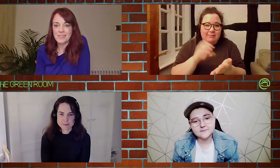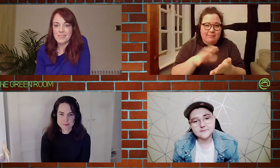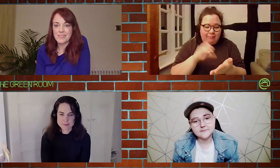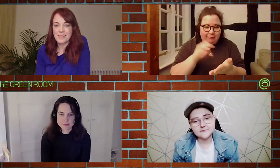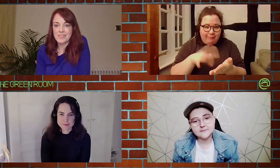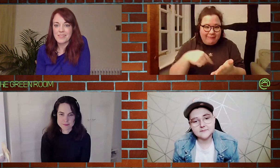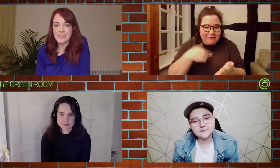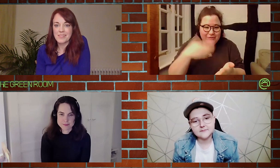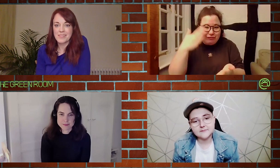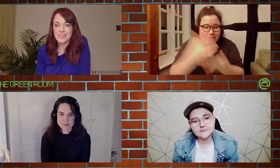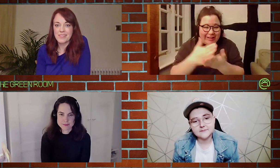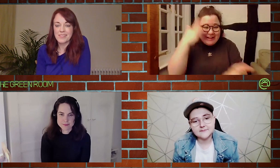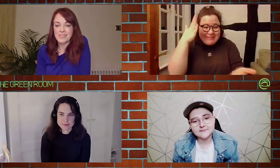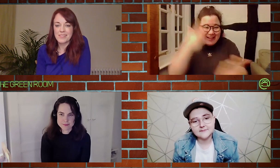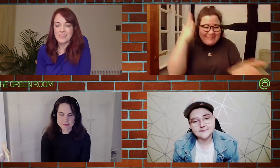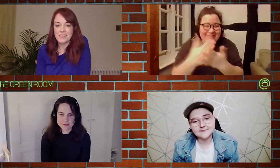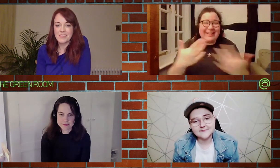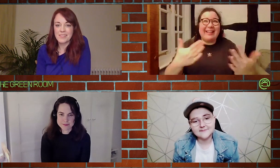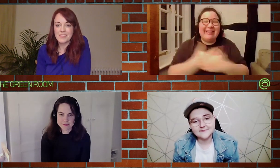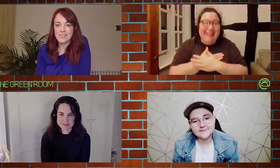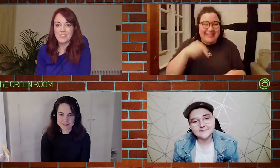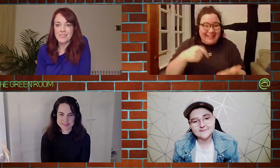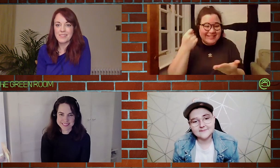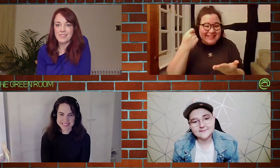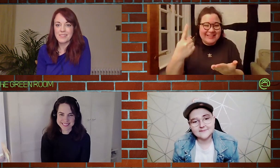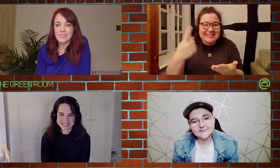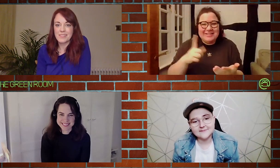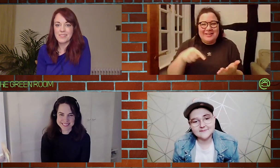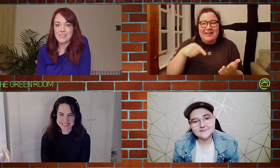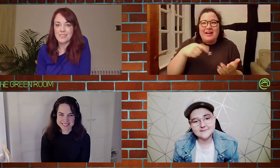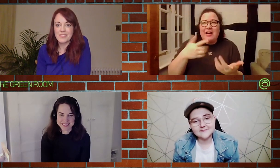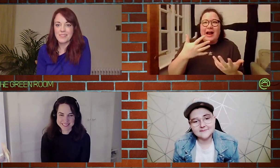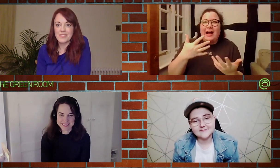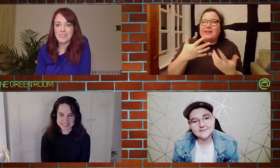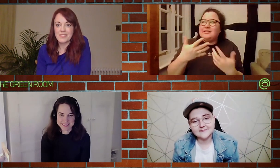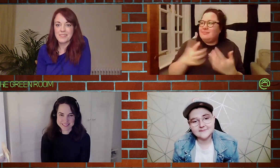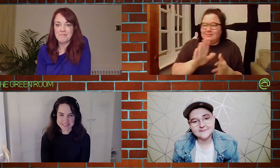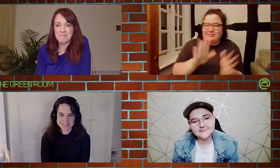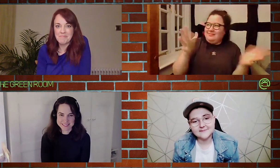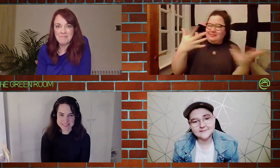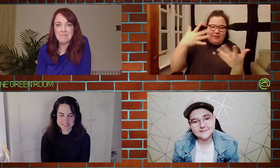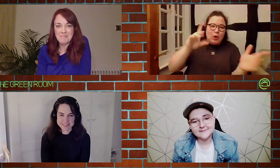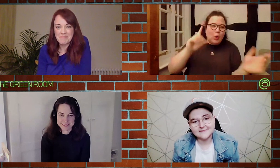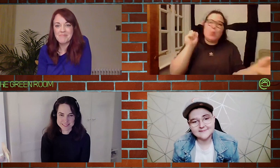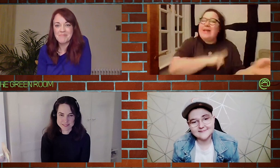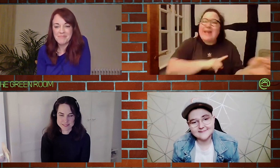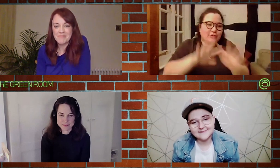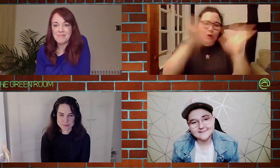ideas down on the page and I really love what I've been creating actually.